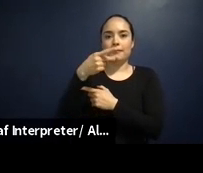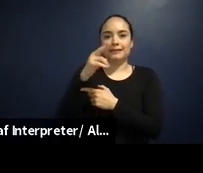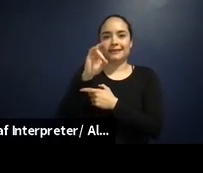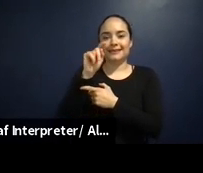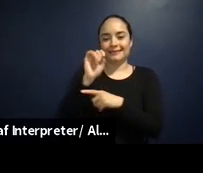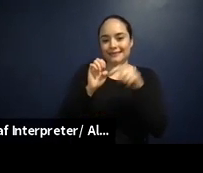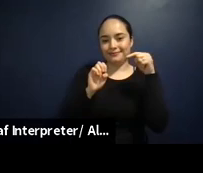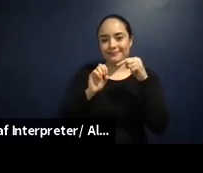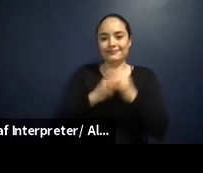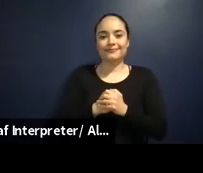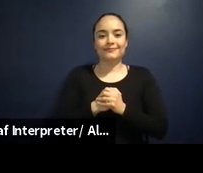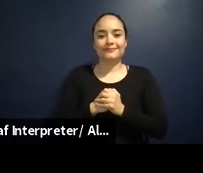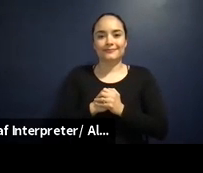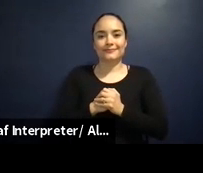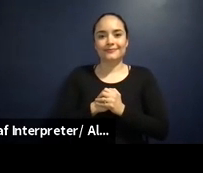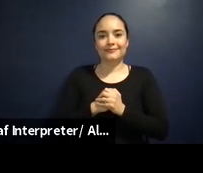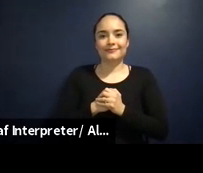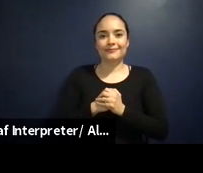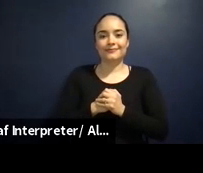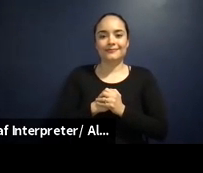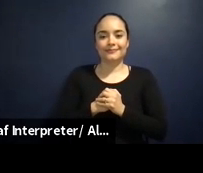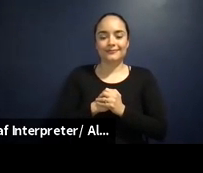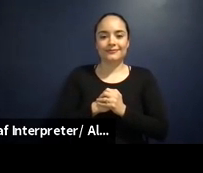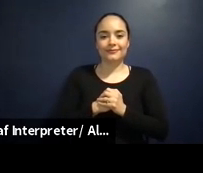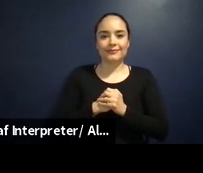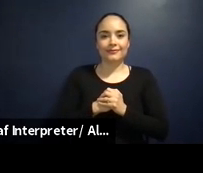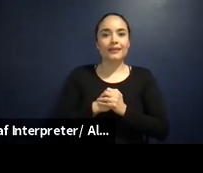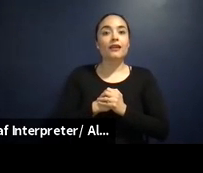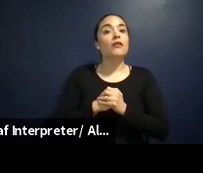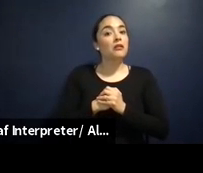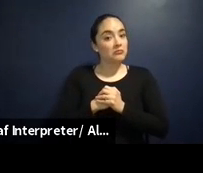one of the new updates is going to change it a little bit, but in Minecraft: Education Edition,